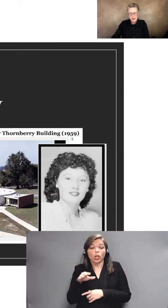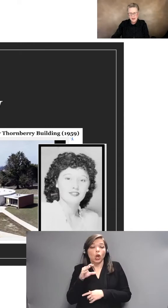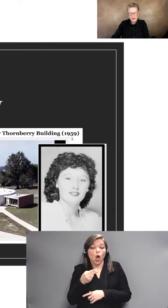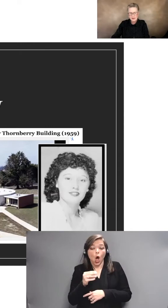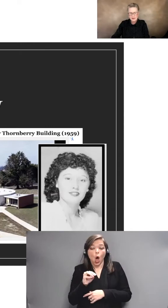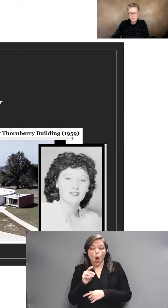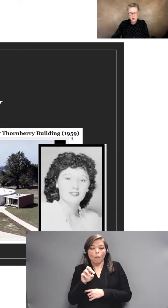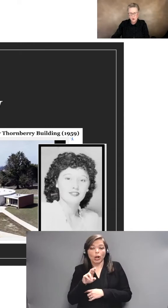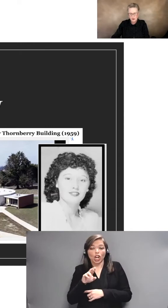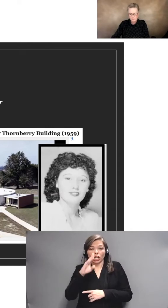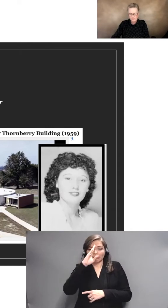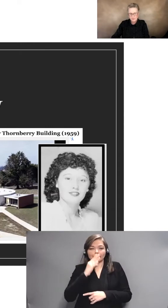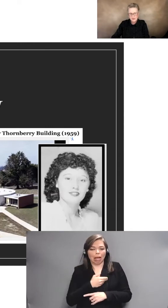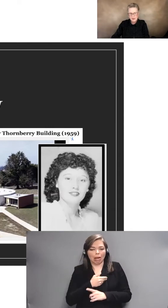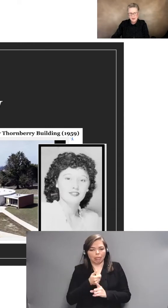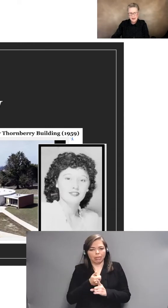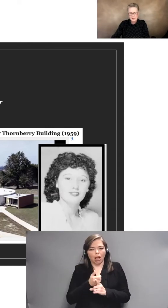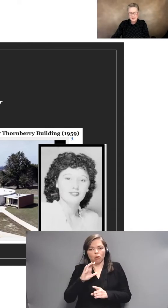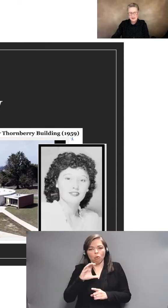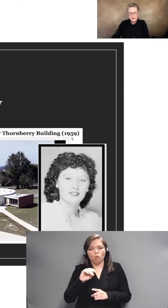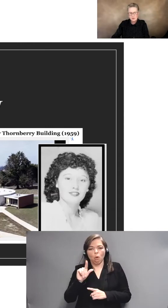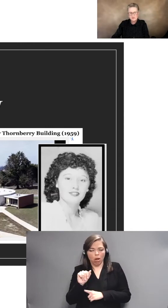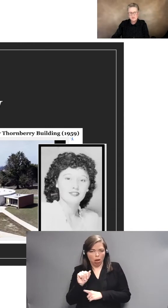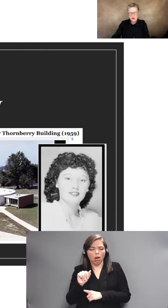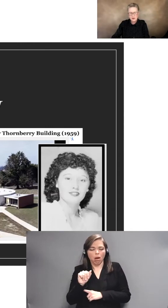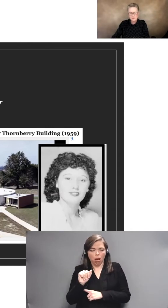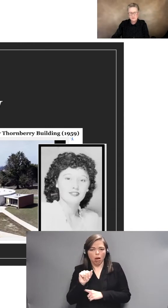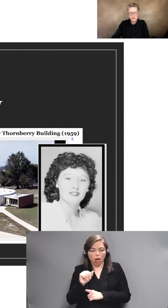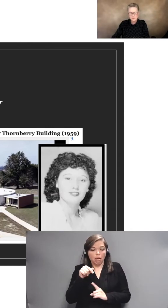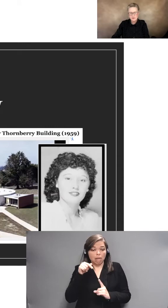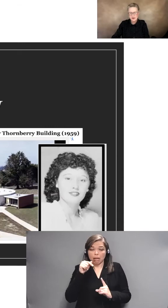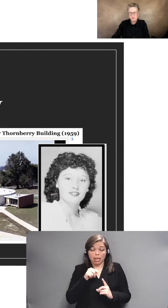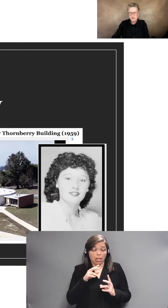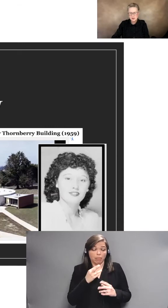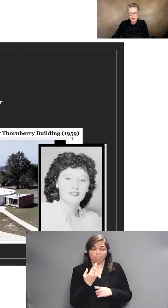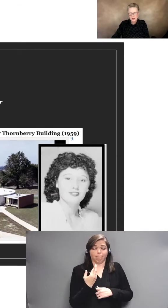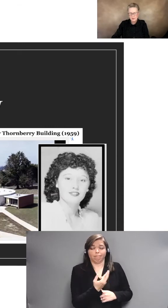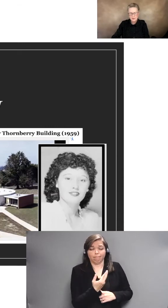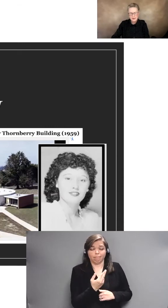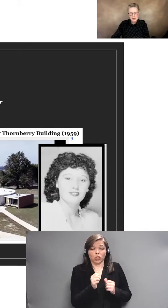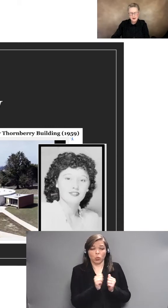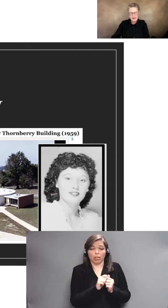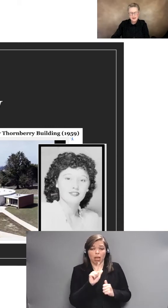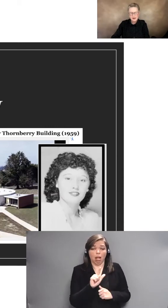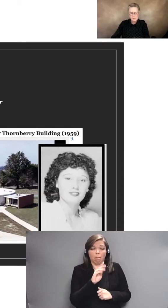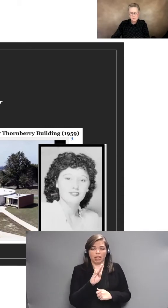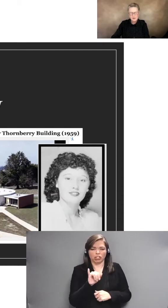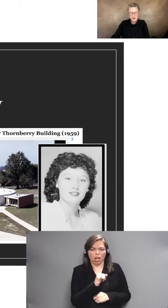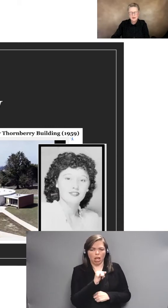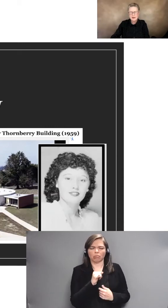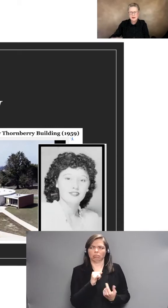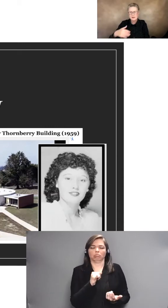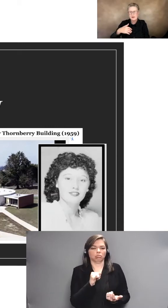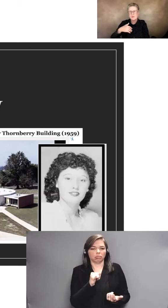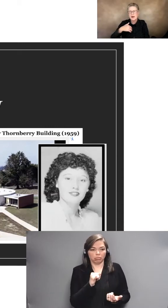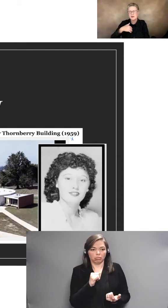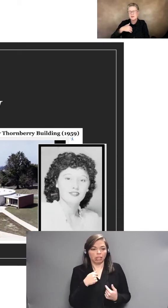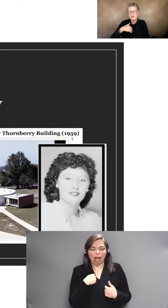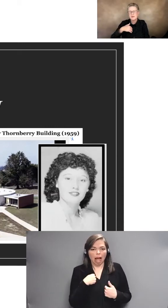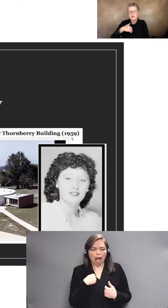and he is a CODA, and he was very good friends with LBJ and I can't imagine that he